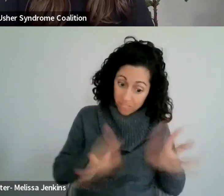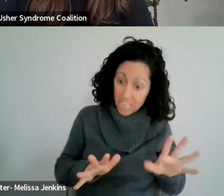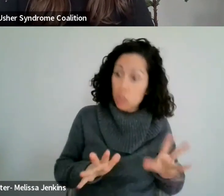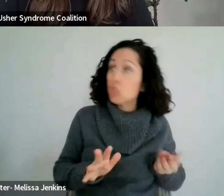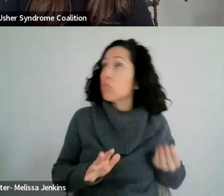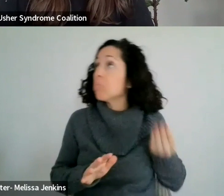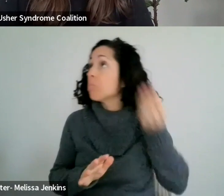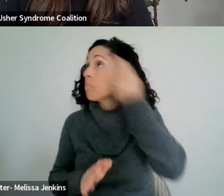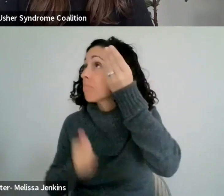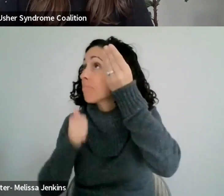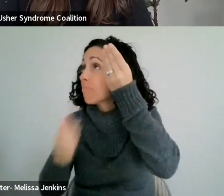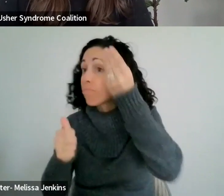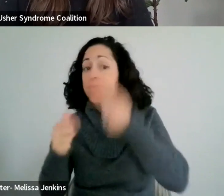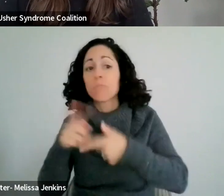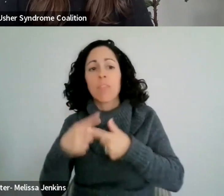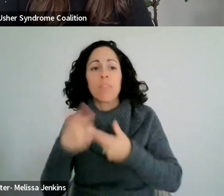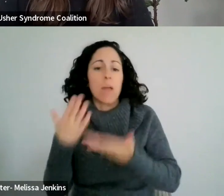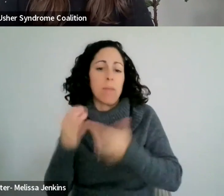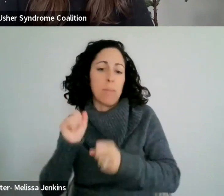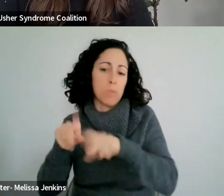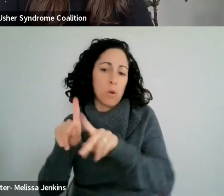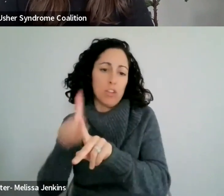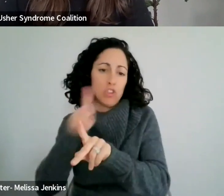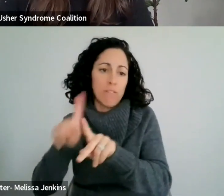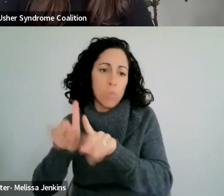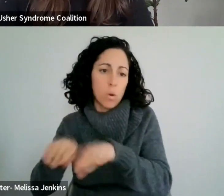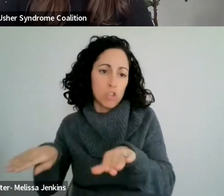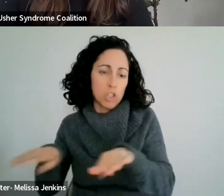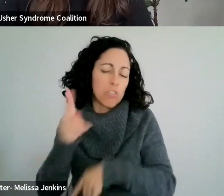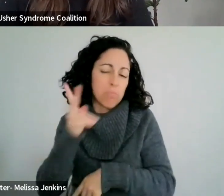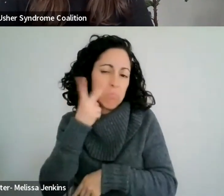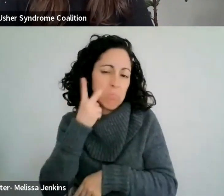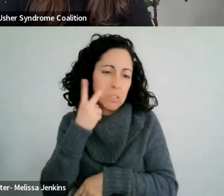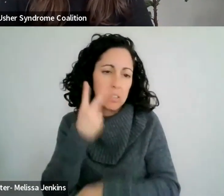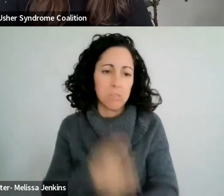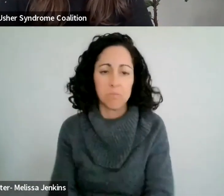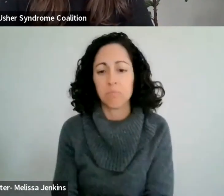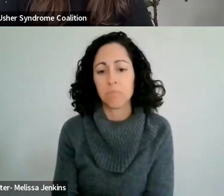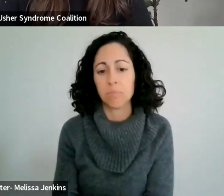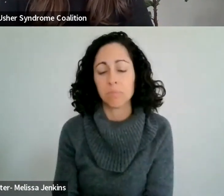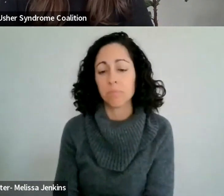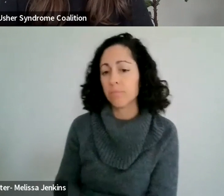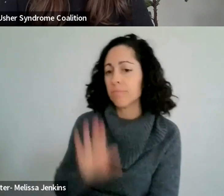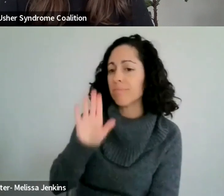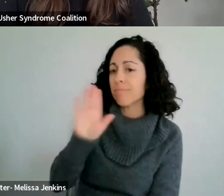Great, thank you, Doreen, it's Andy speaking here.